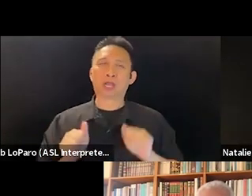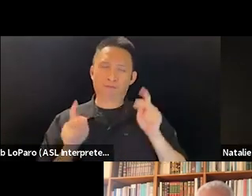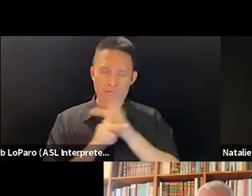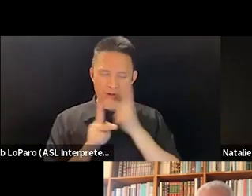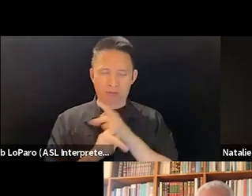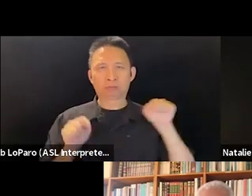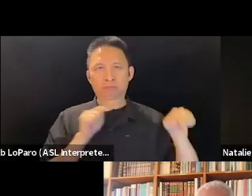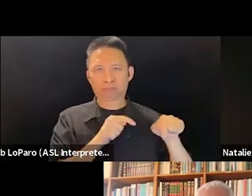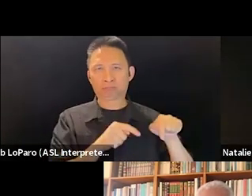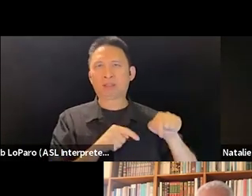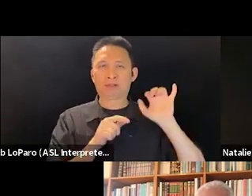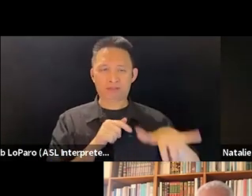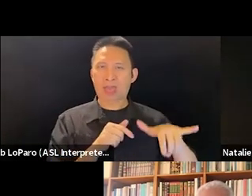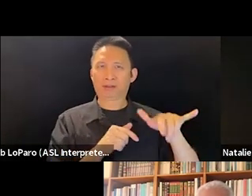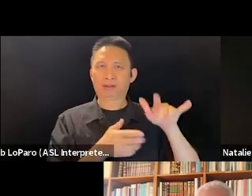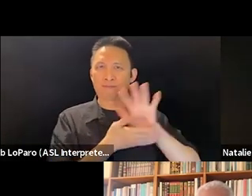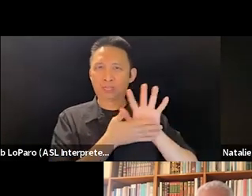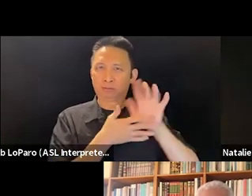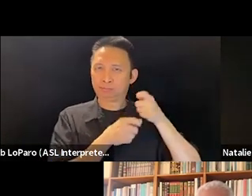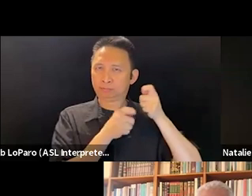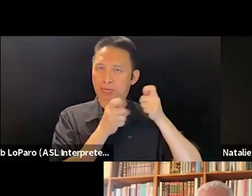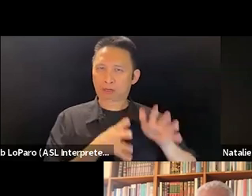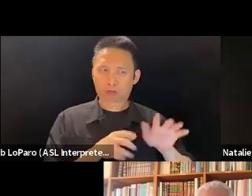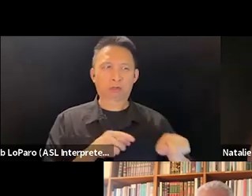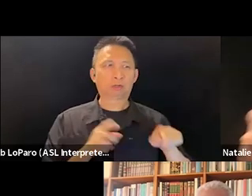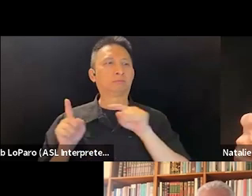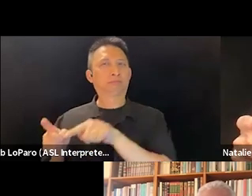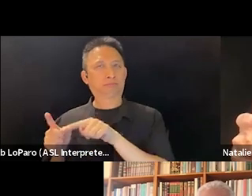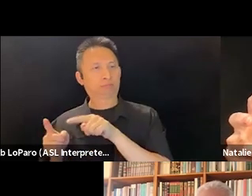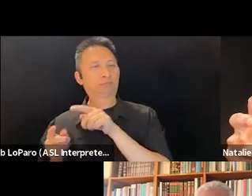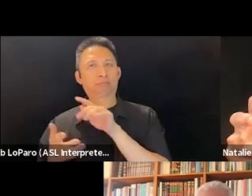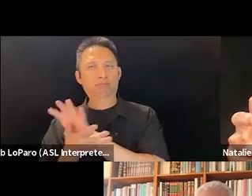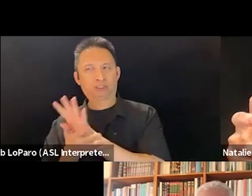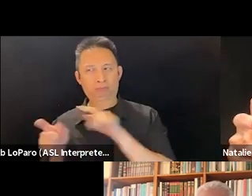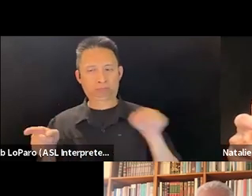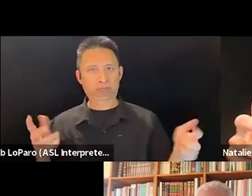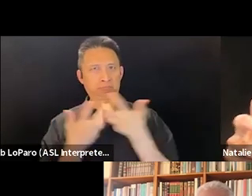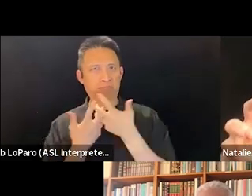And then the second thing is also, you know, you should have a fairly good idea fairly early on